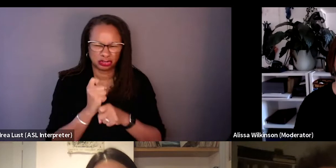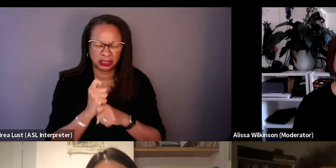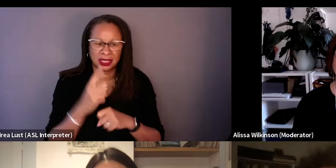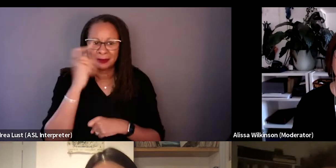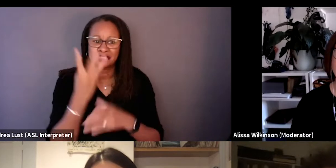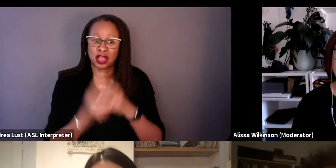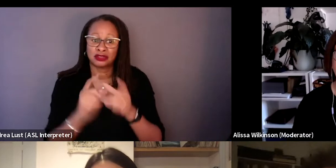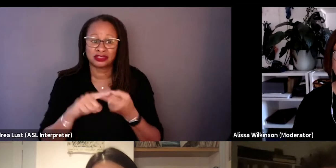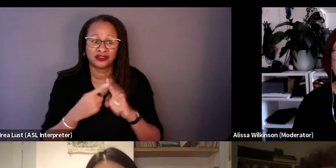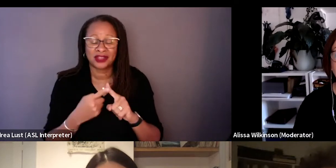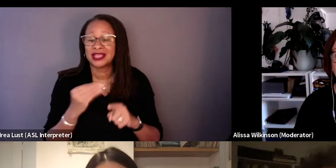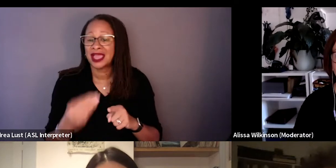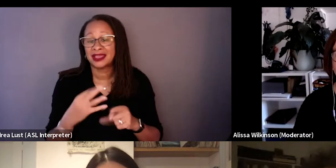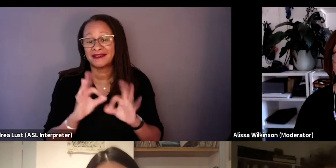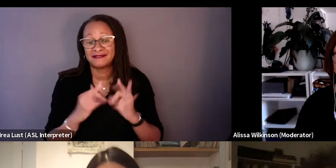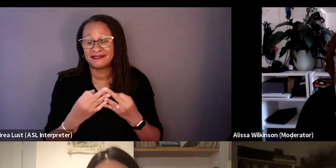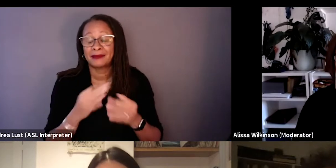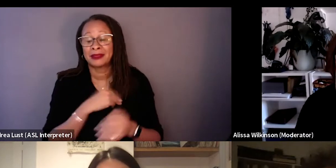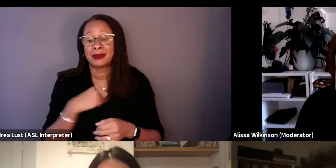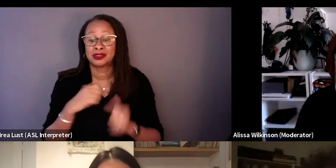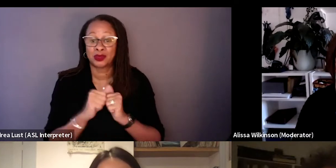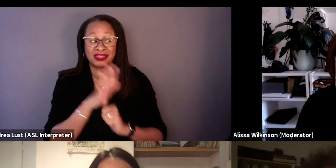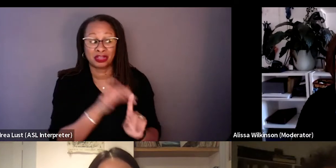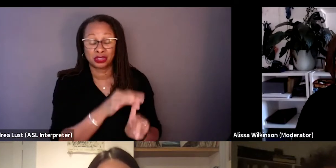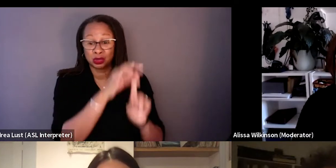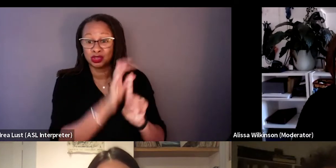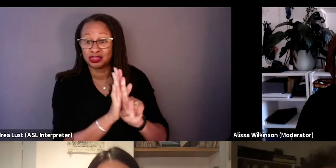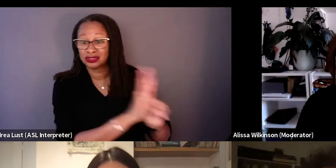loved ones in their exclusions. Yeah. So it was difficult to be there.